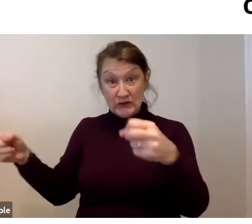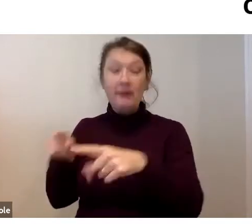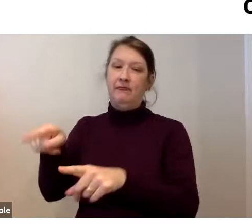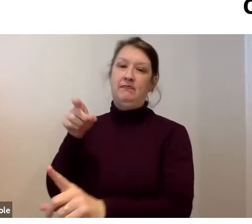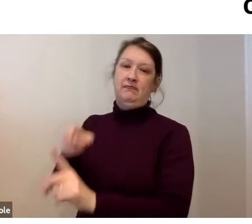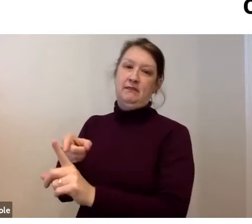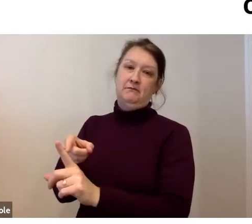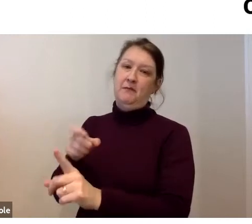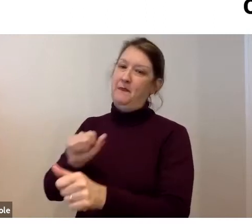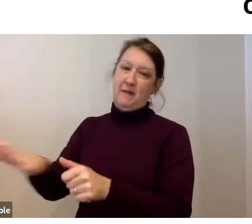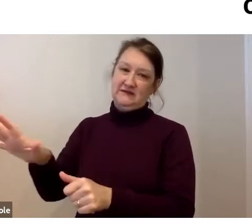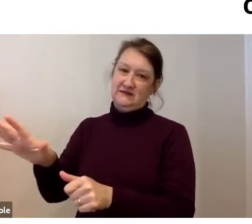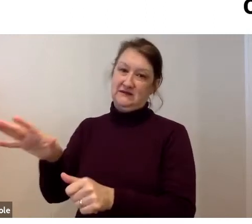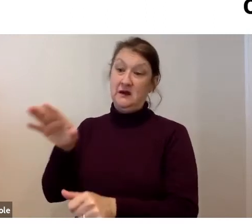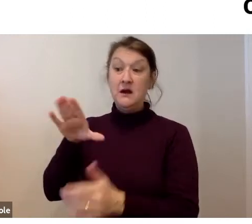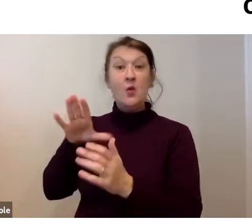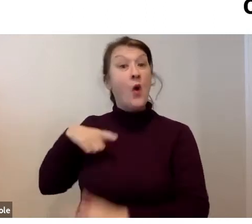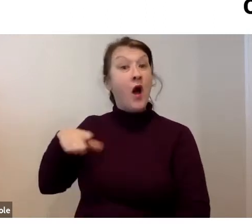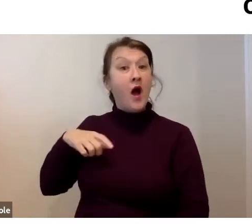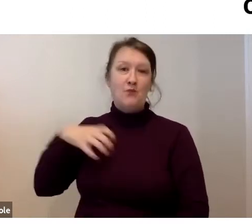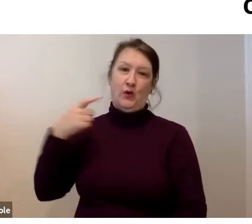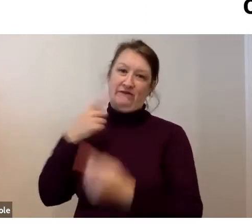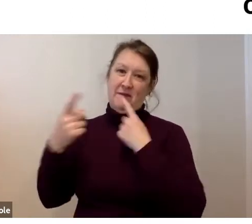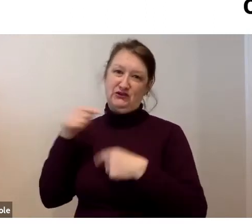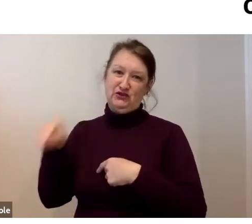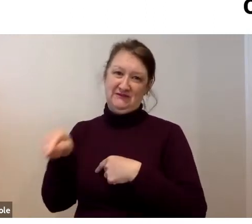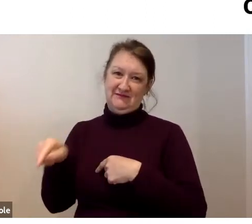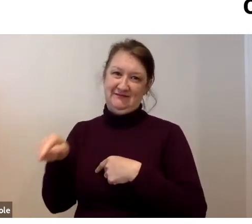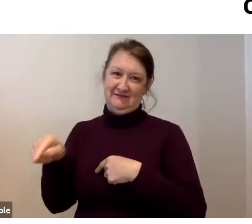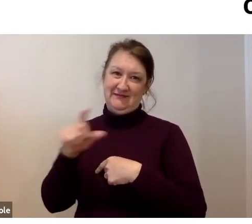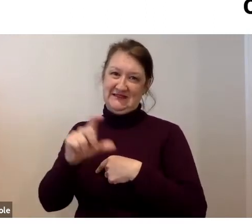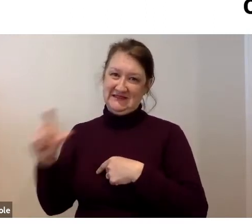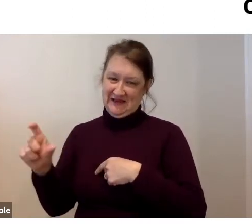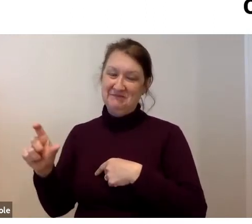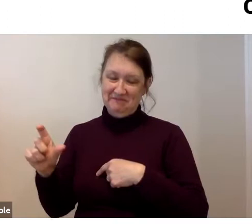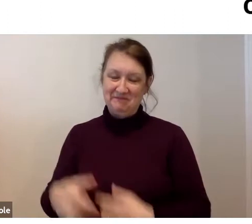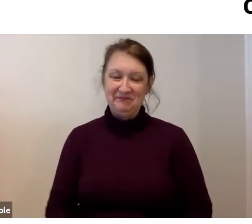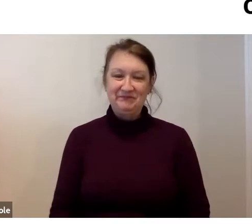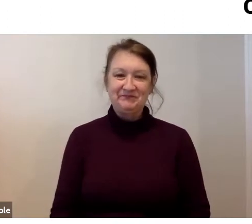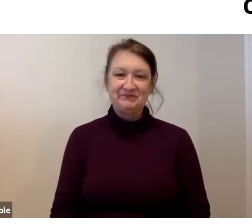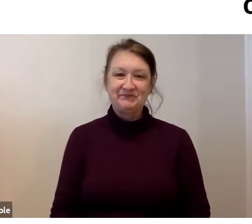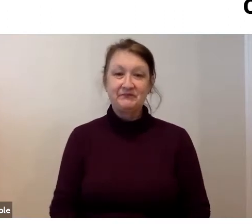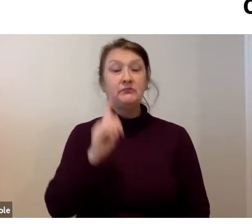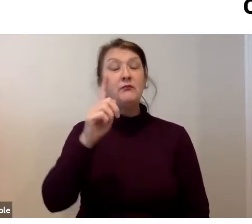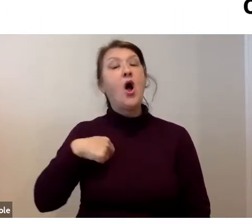they give more information. I am going to break down the best practices in just a second.